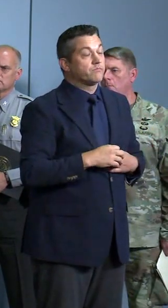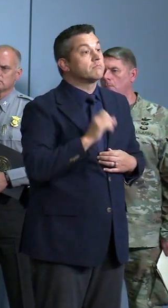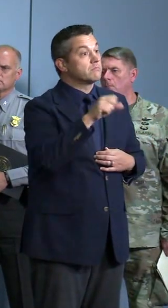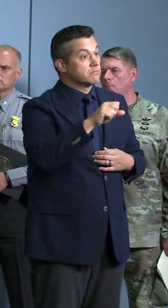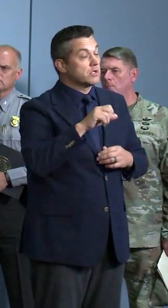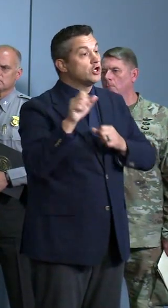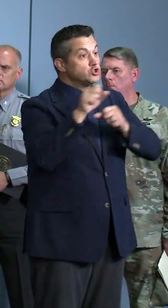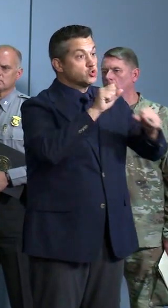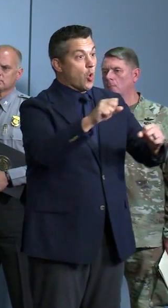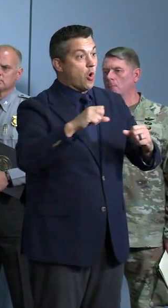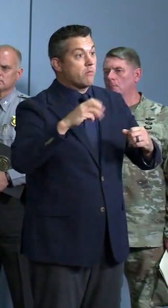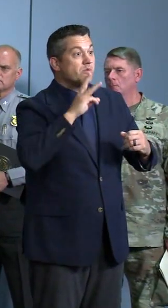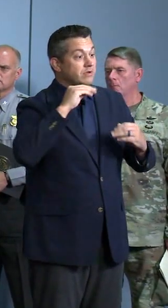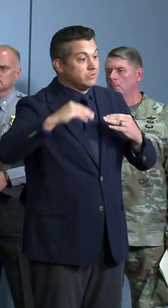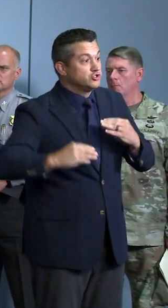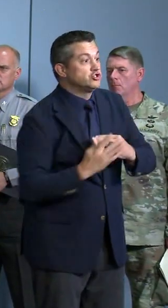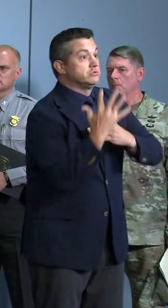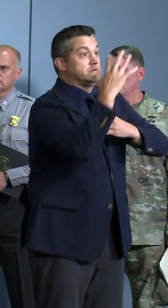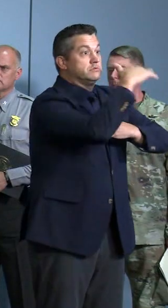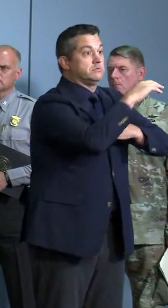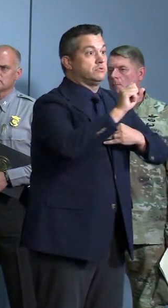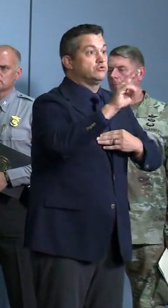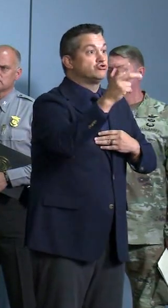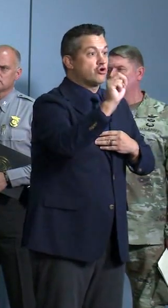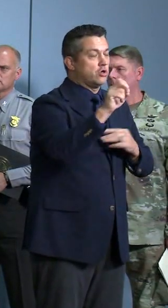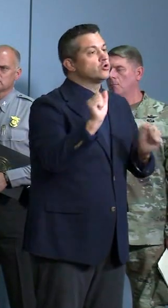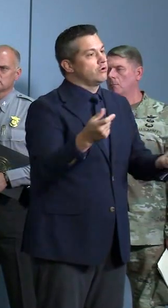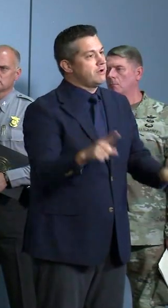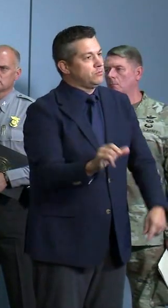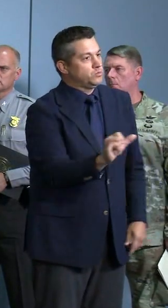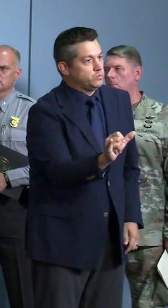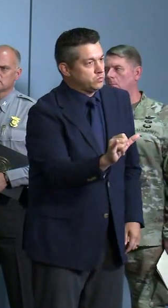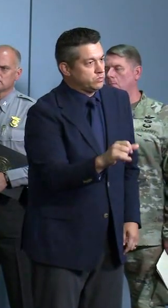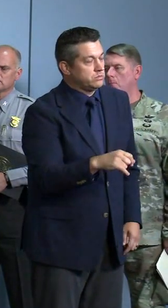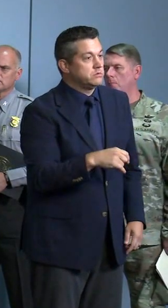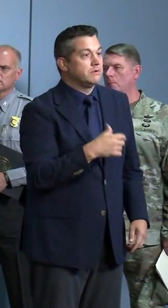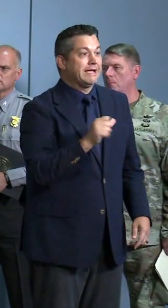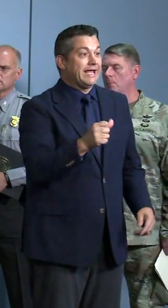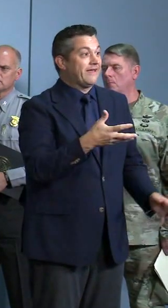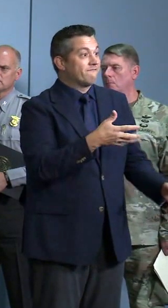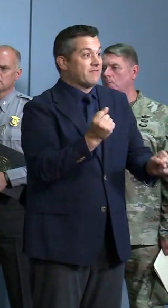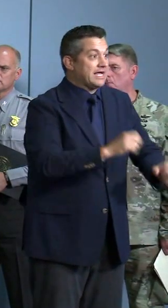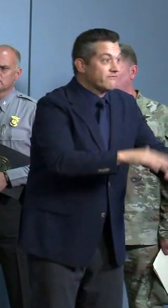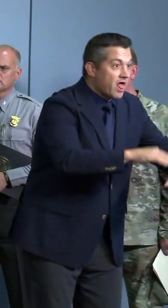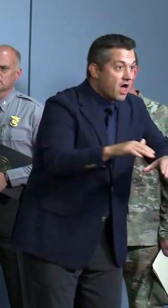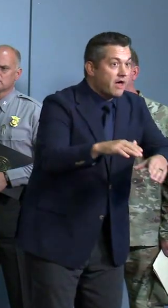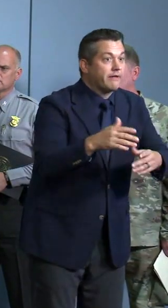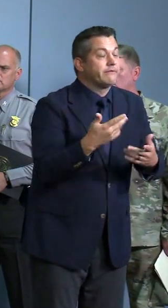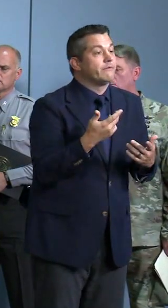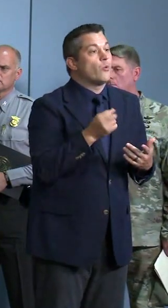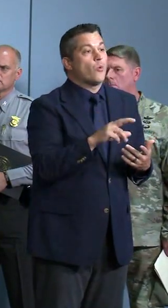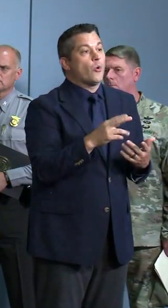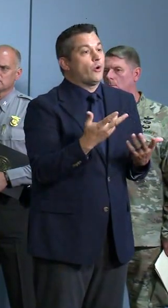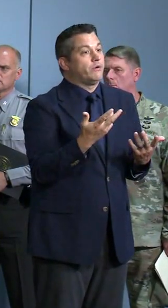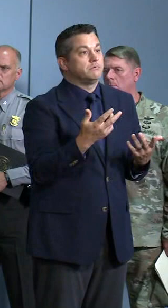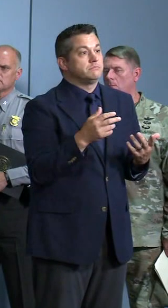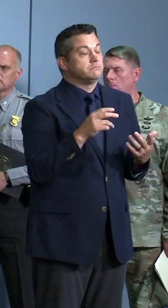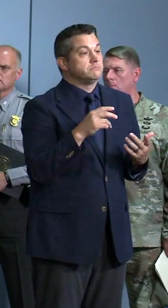and always we want to keep an